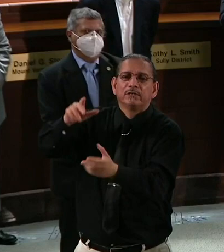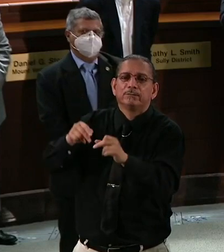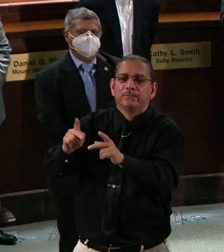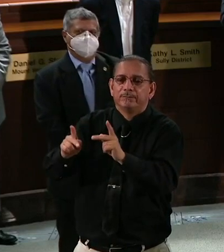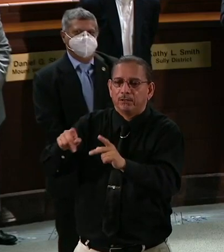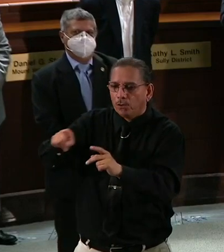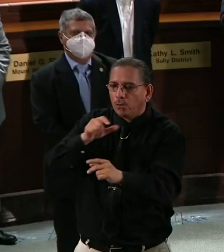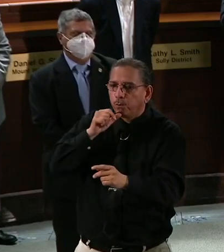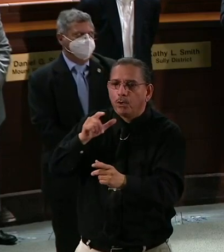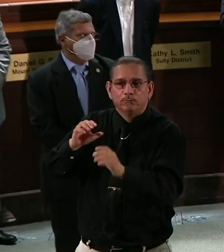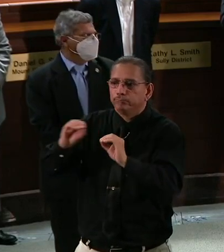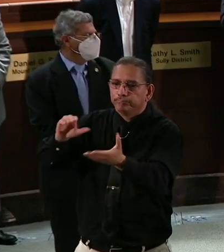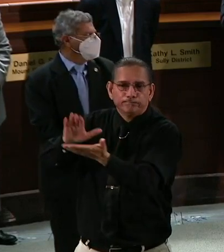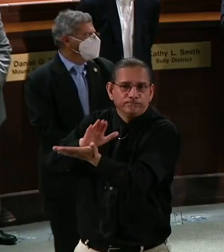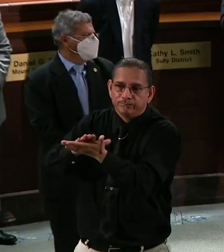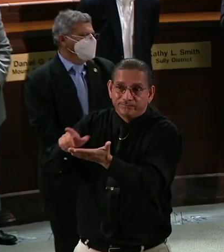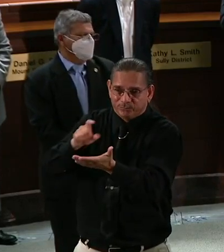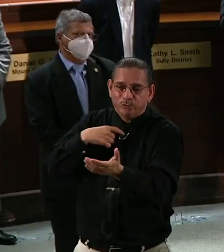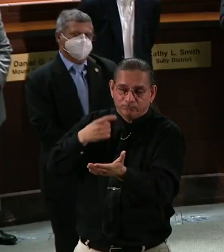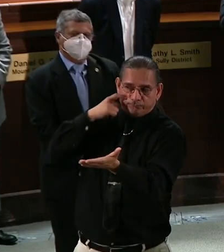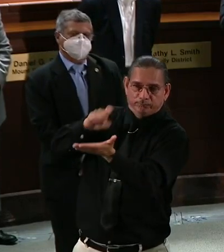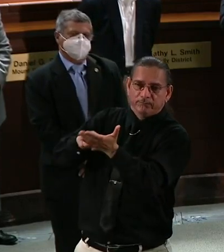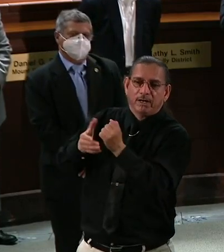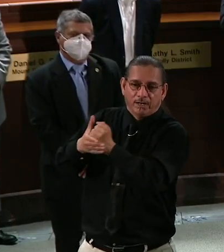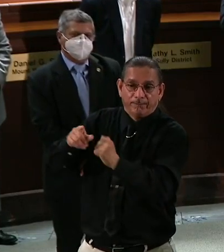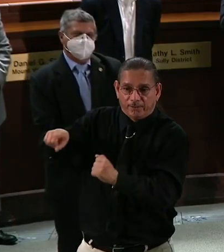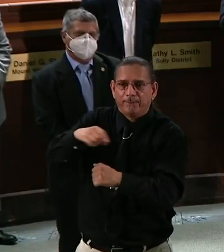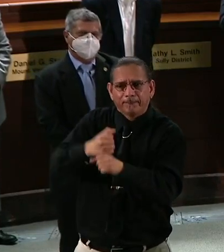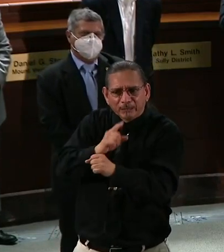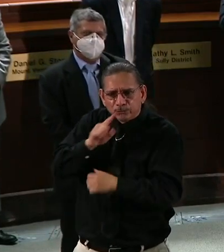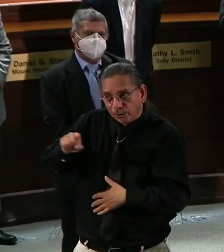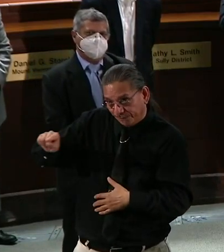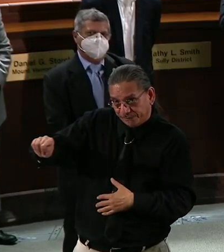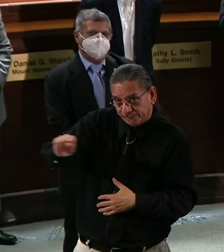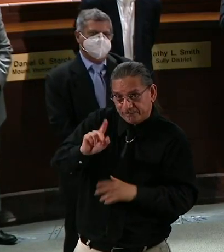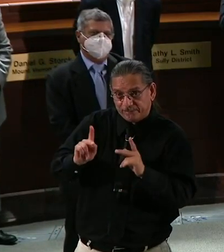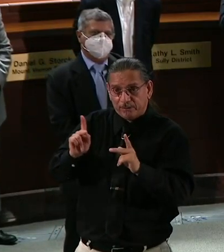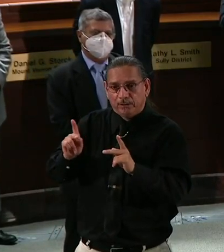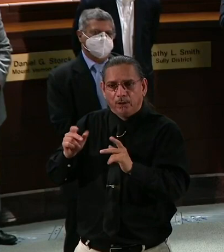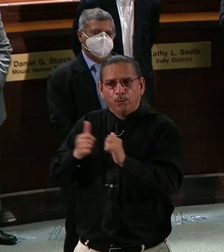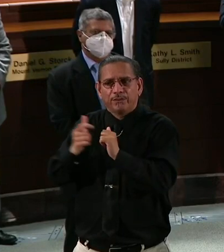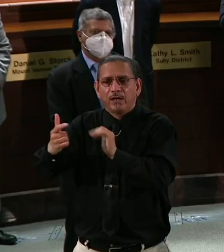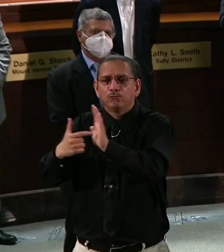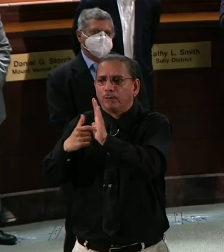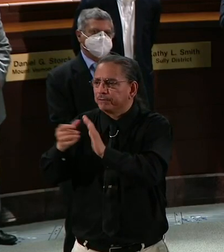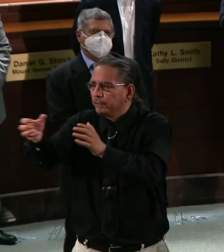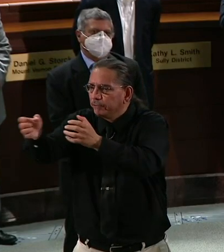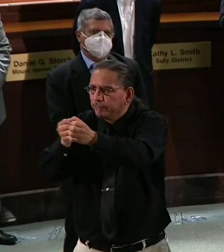IMPORTANT THE CANISTER HAND PICK YEAH I'M IN TO COMMUNICATE